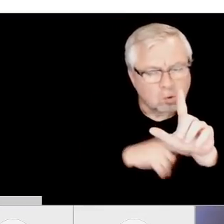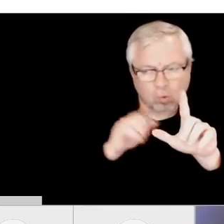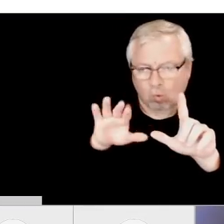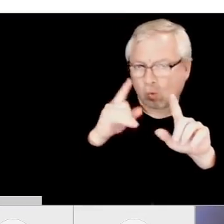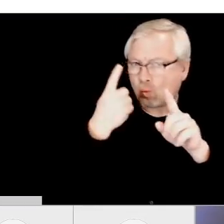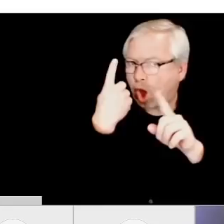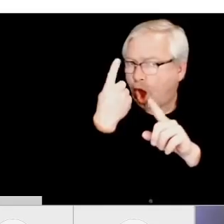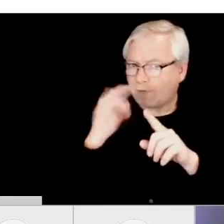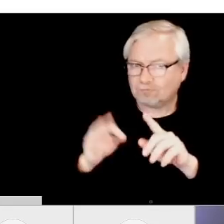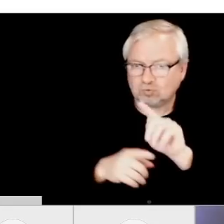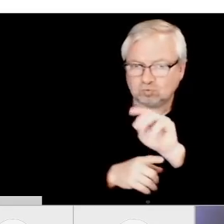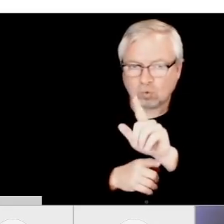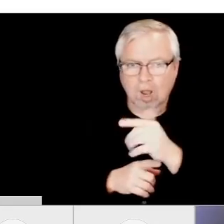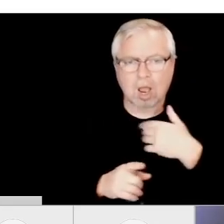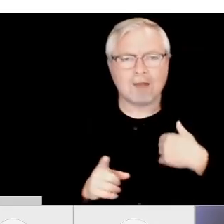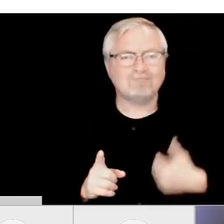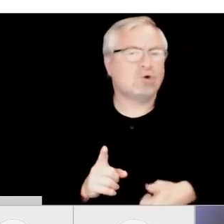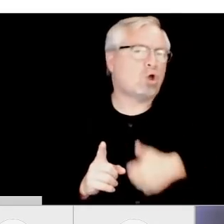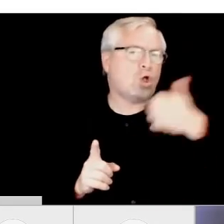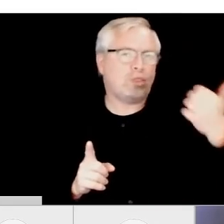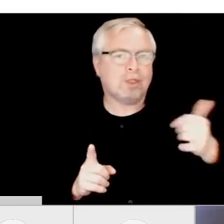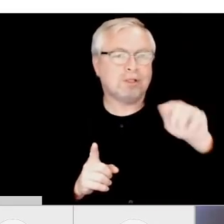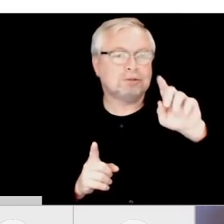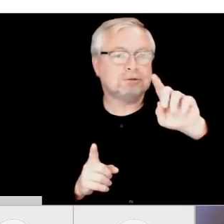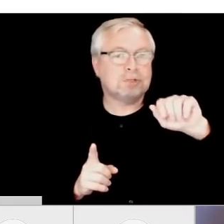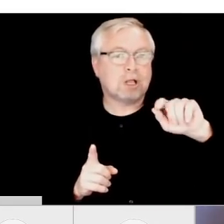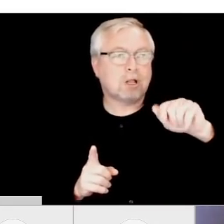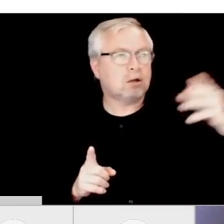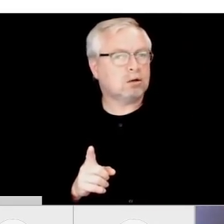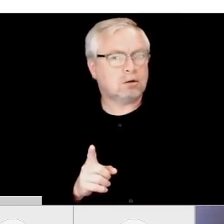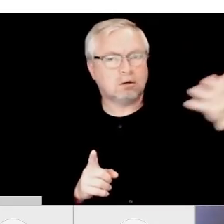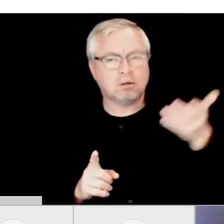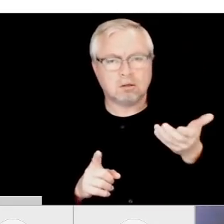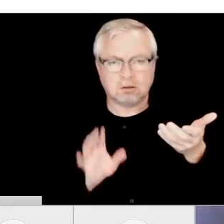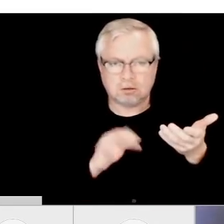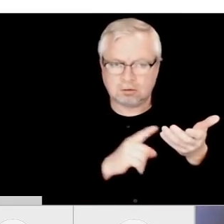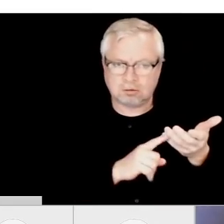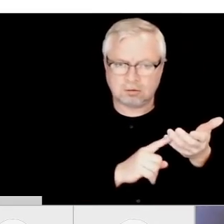There are other data sources that are not part of this model like the daily